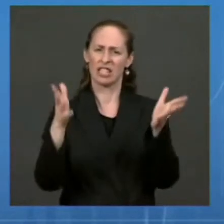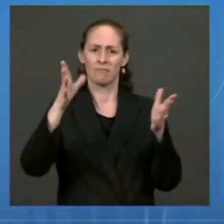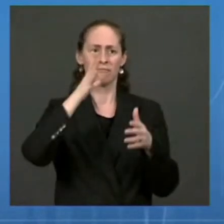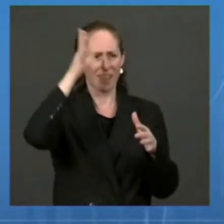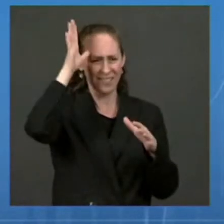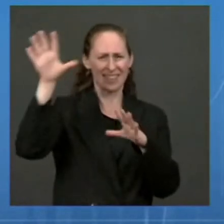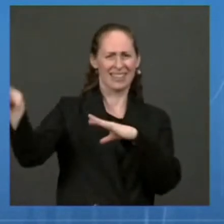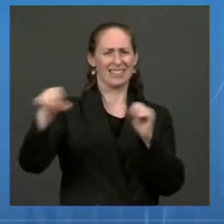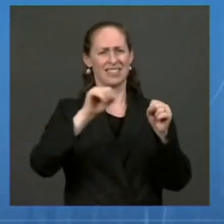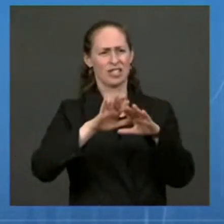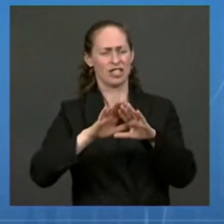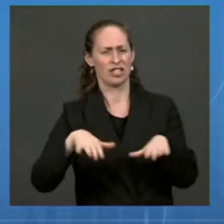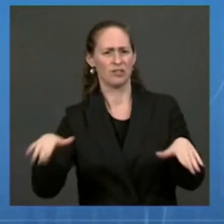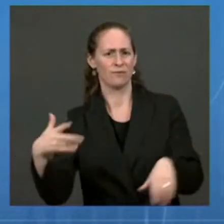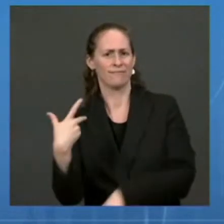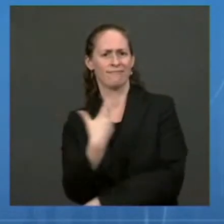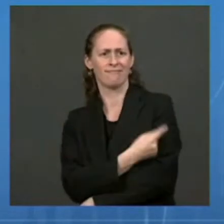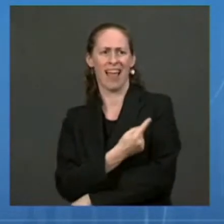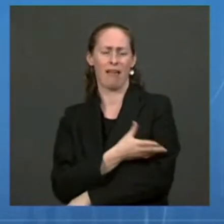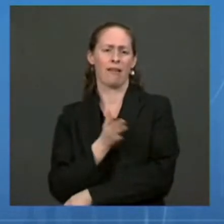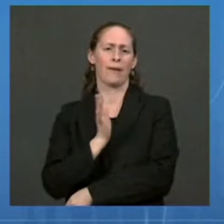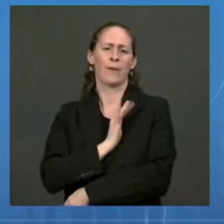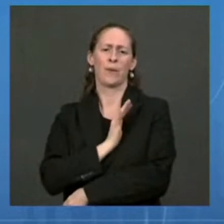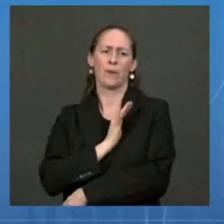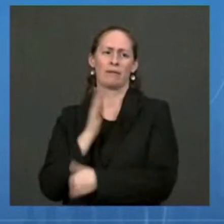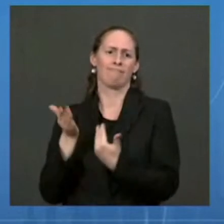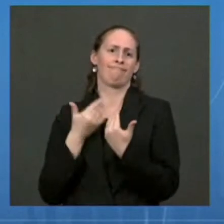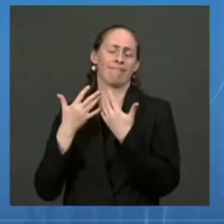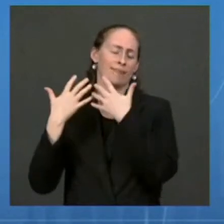KNOW AND TRUST. THE BOTTOM LINE IS WEWILL BE READY IMMEDIATELY FOLLOWING THE